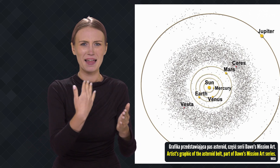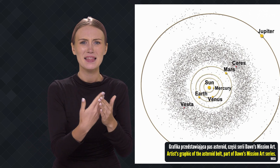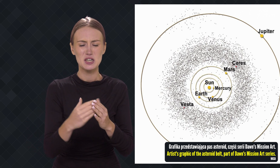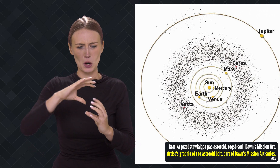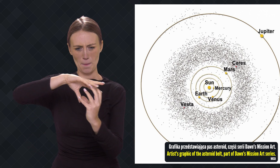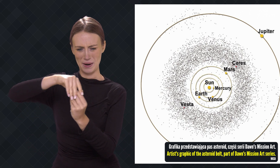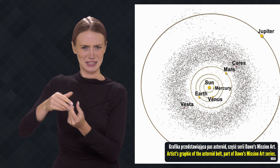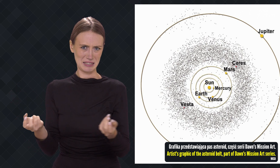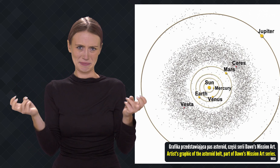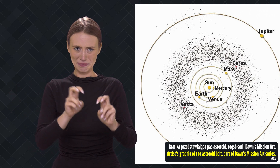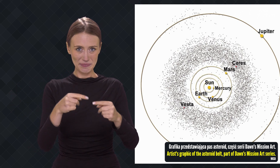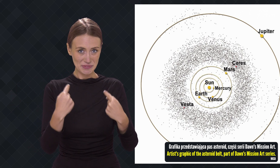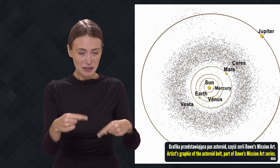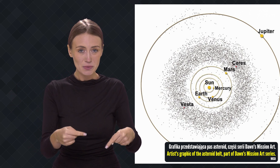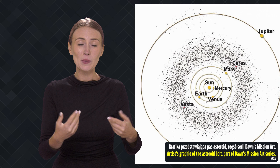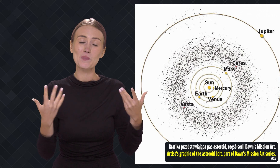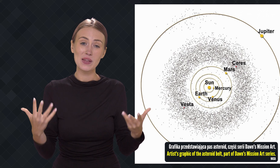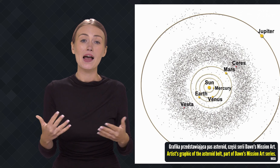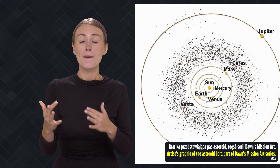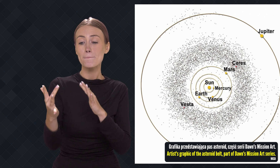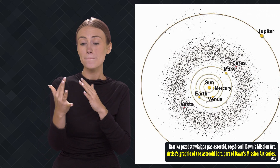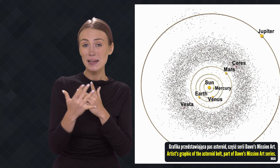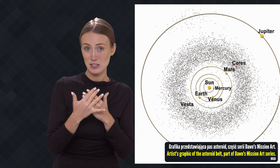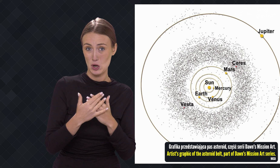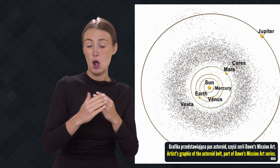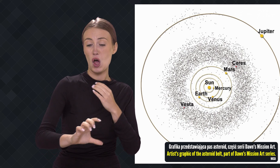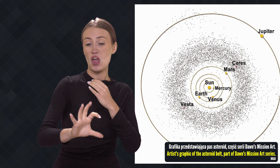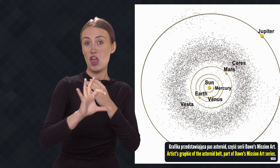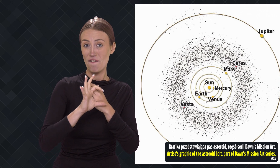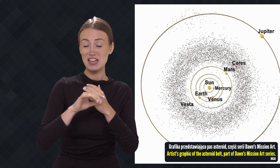Why didn’t that planet form? The main reason is the presence of Jupiter,